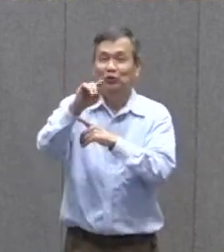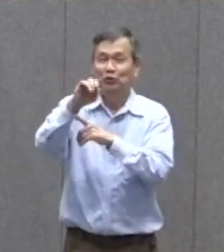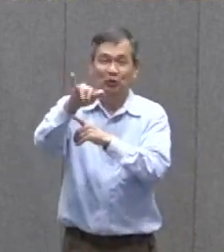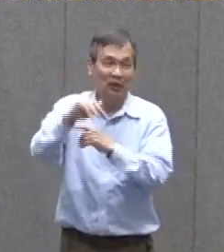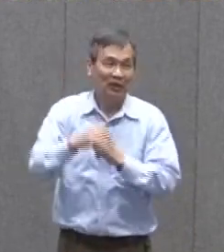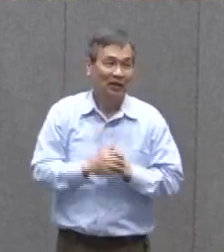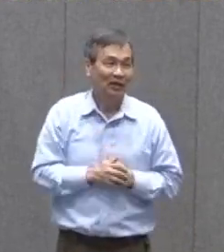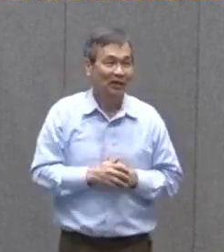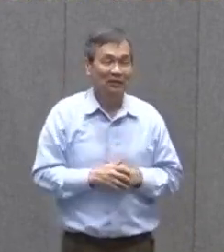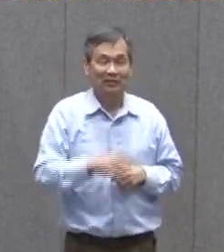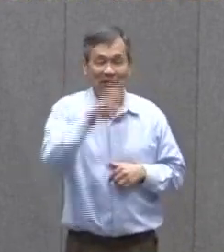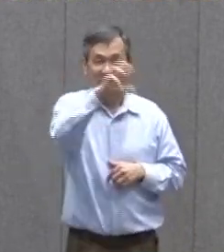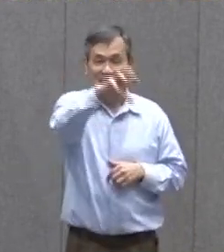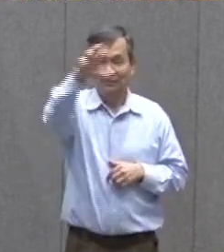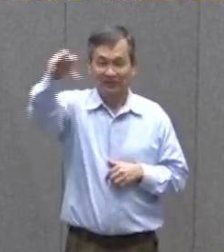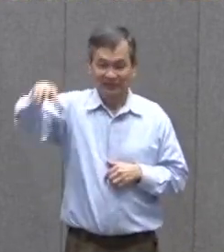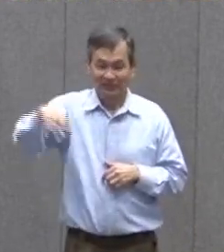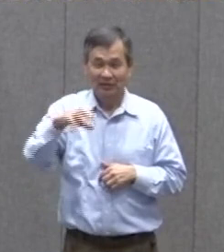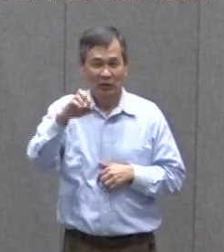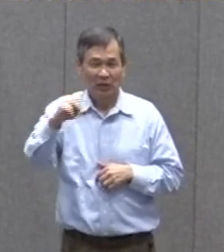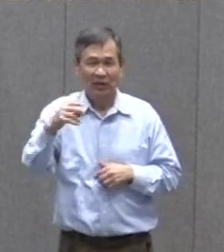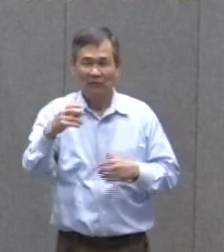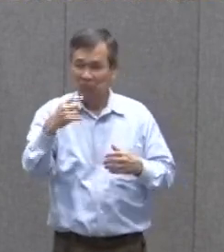This is another one let's count by twos.